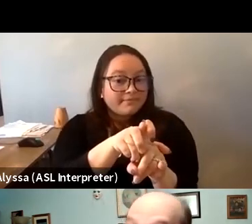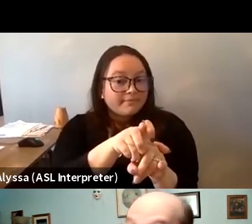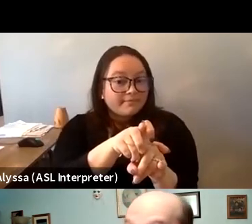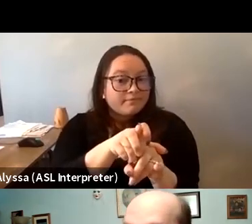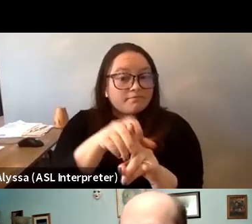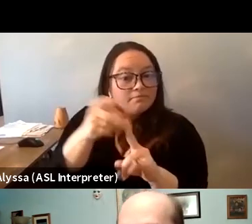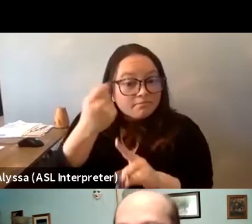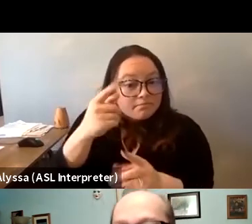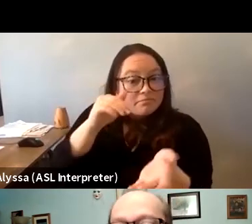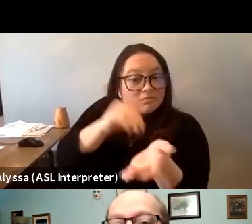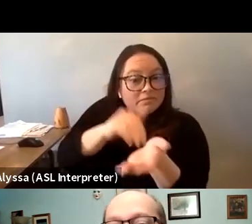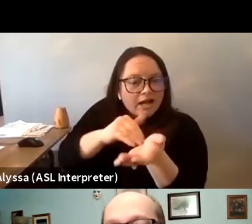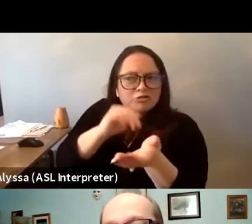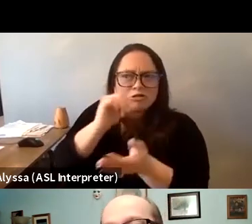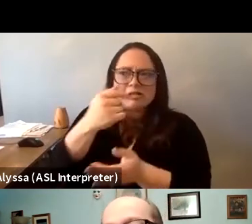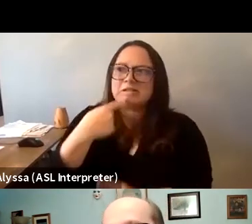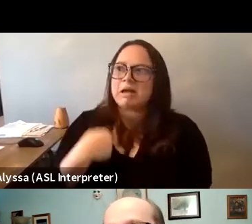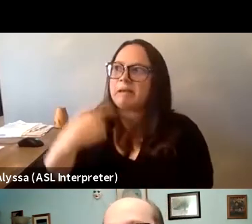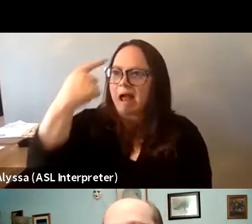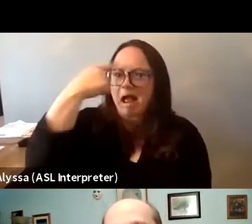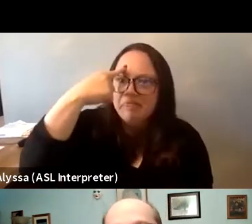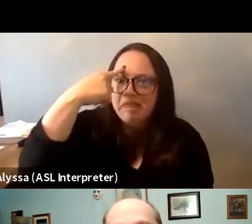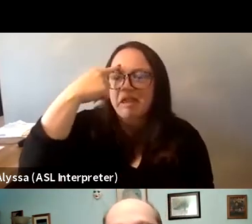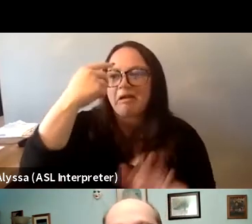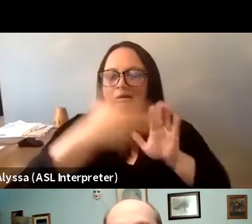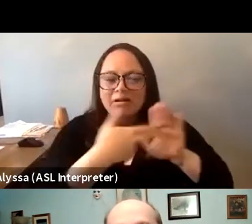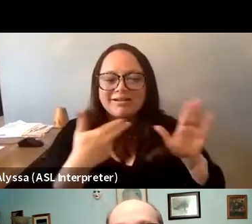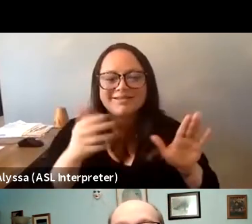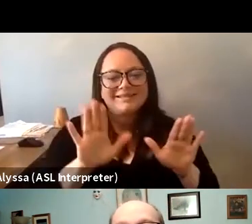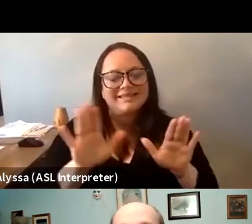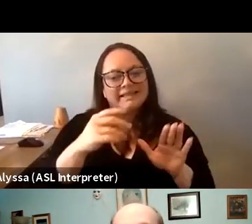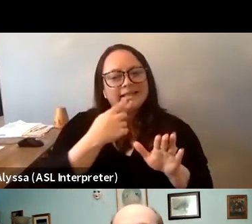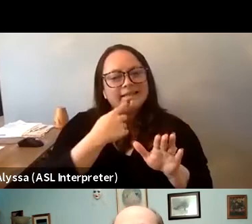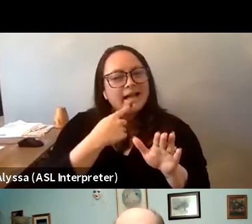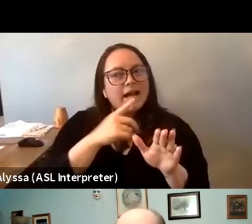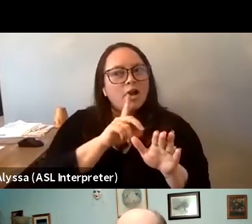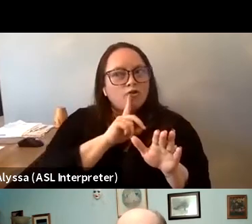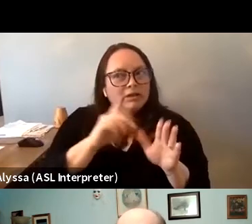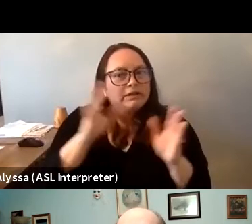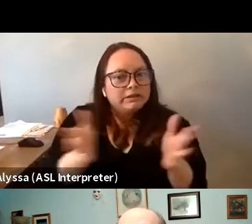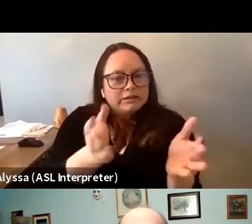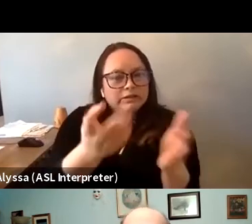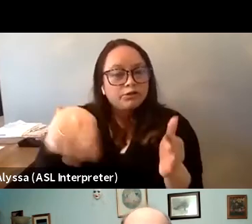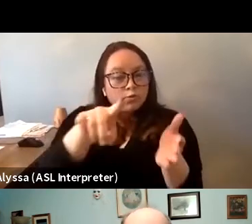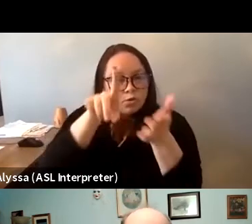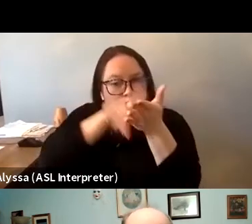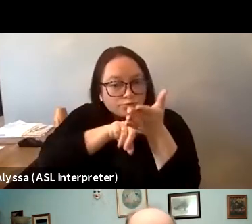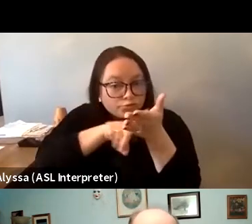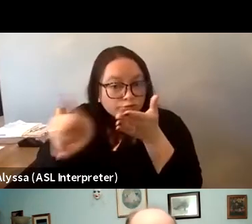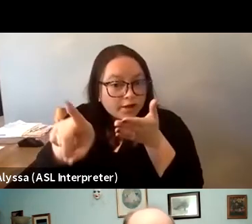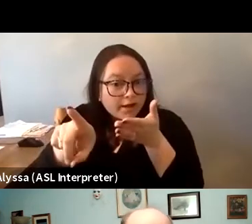why I think it is or not, but he said, I really do want you to get checked out. And he gave us names of some really excellent